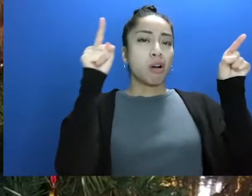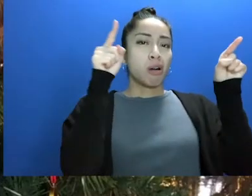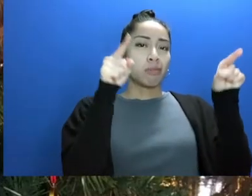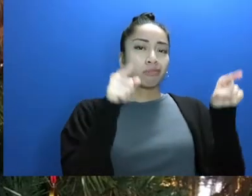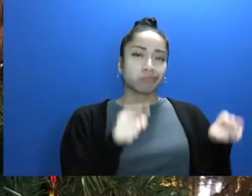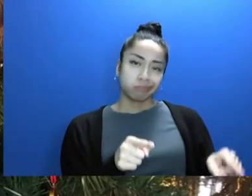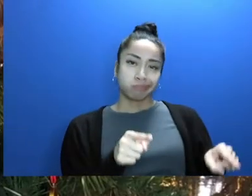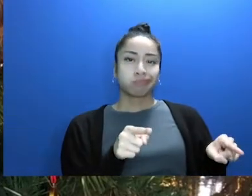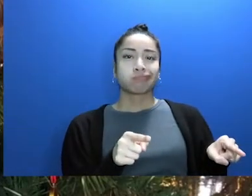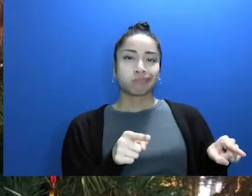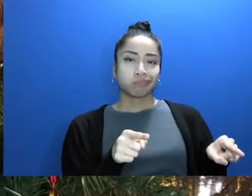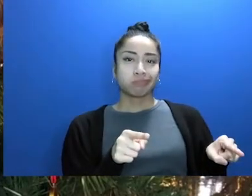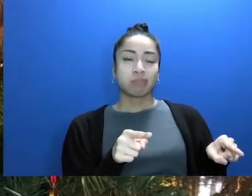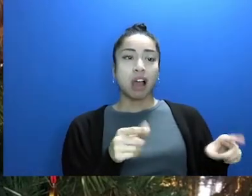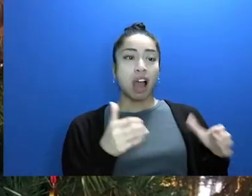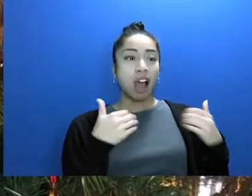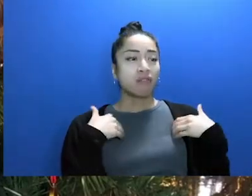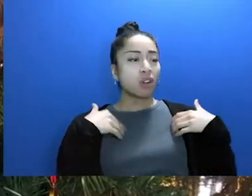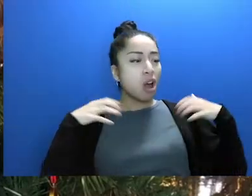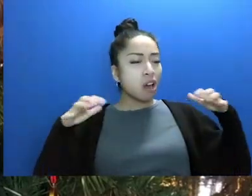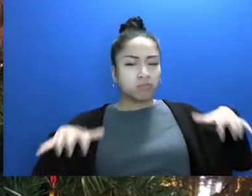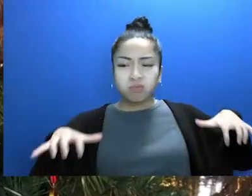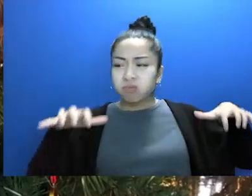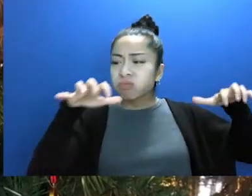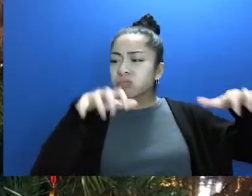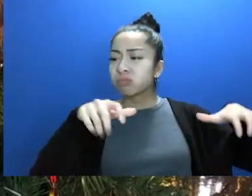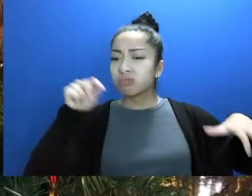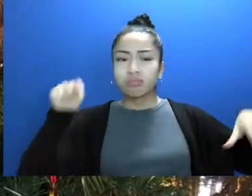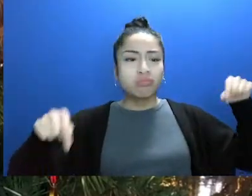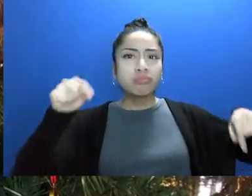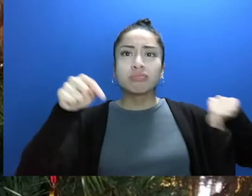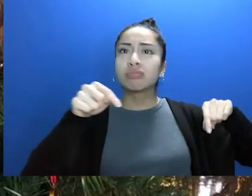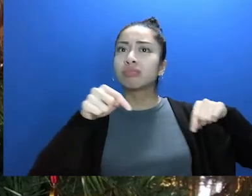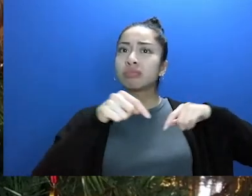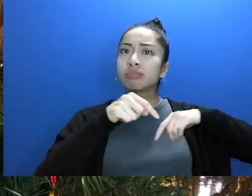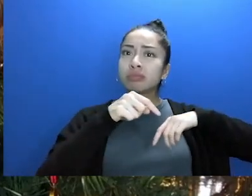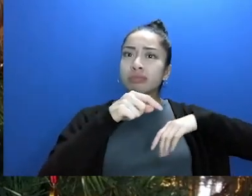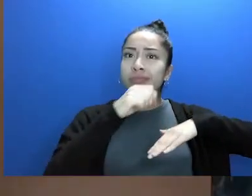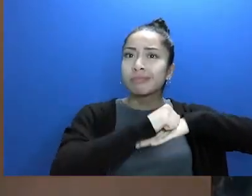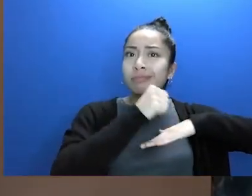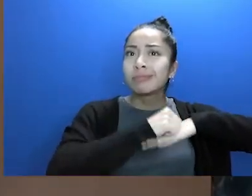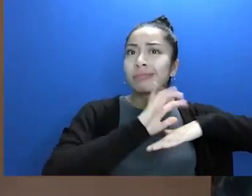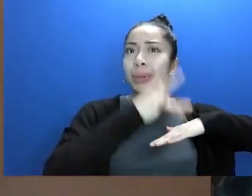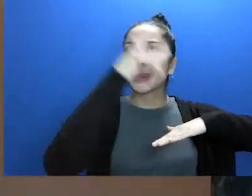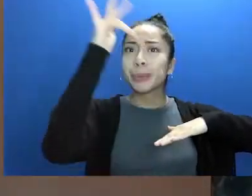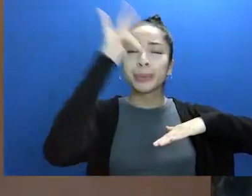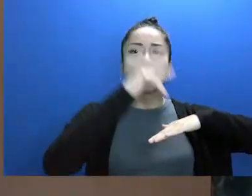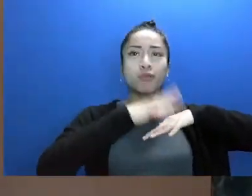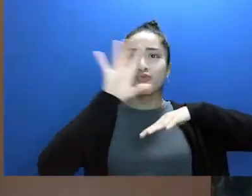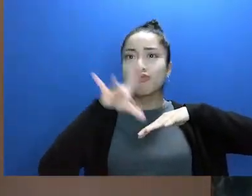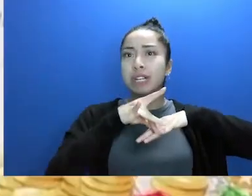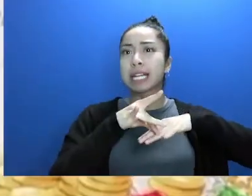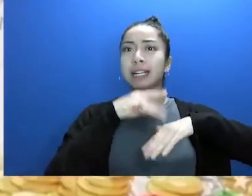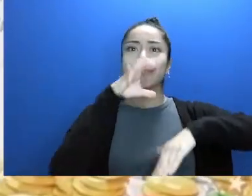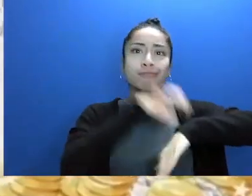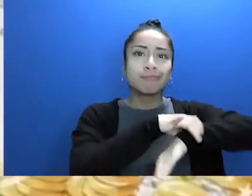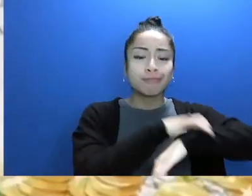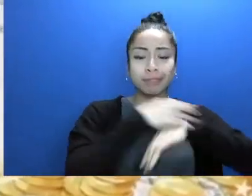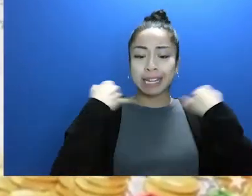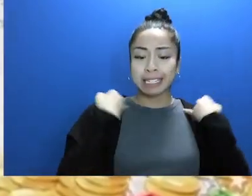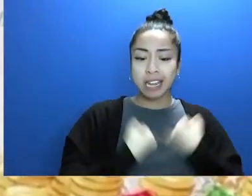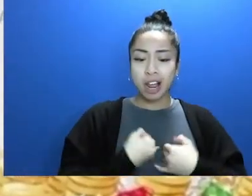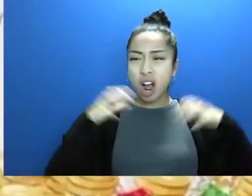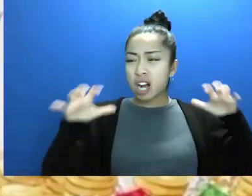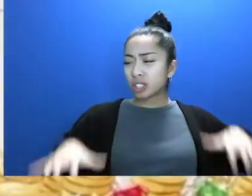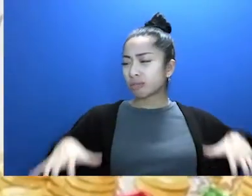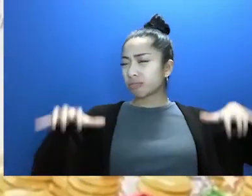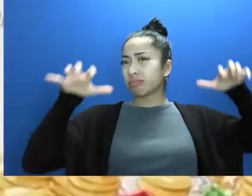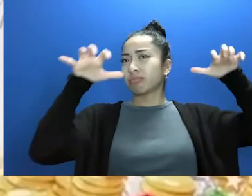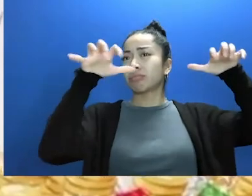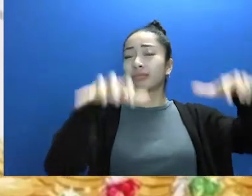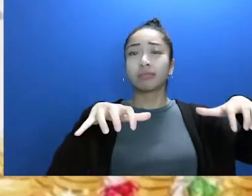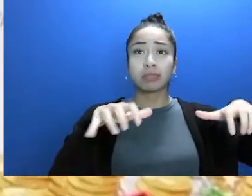liz taylor herself would have been so impressed oh look at all the jewels oh my goodness look at that